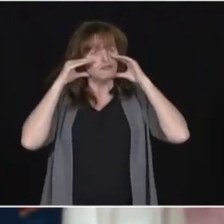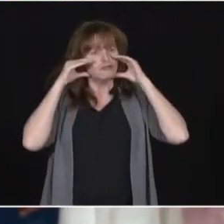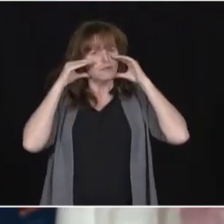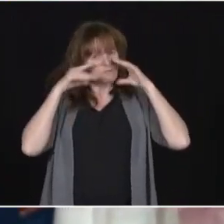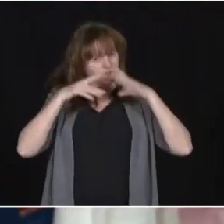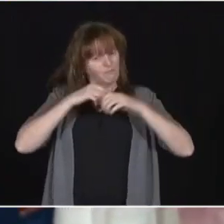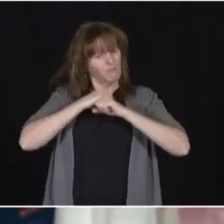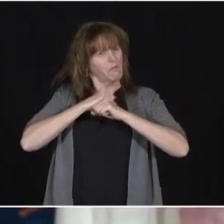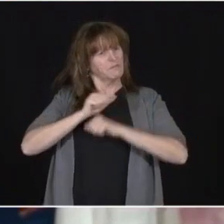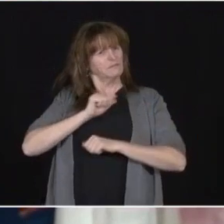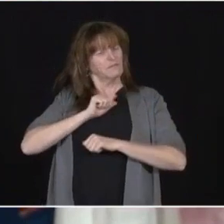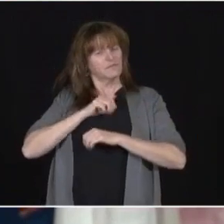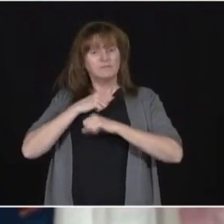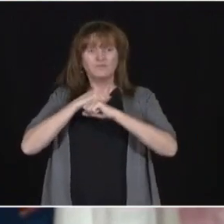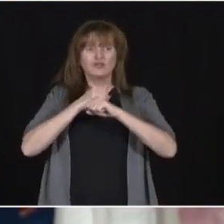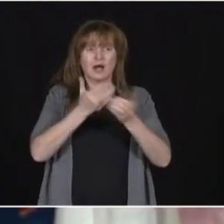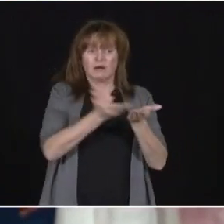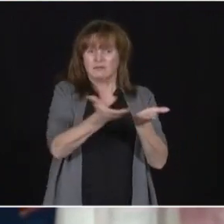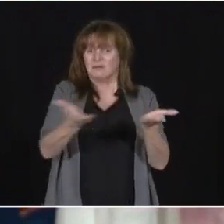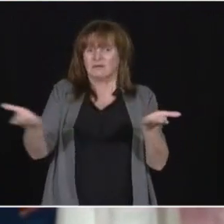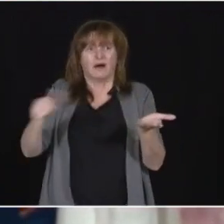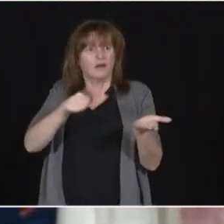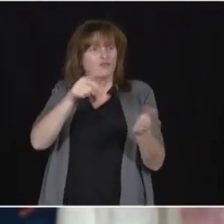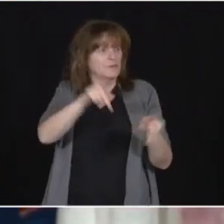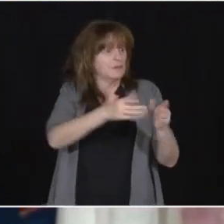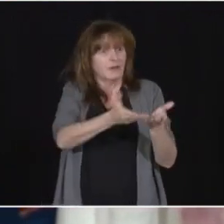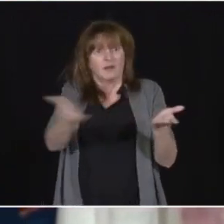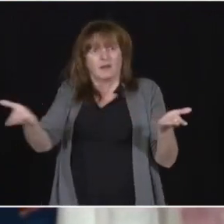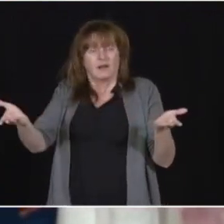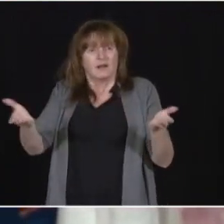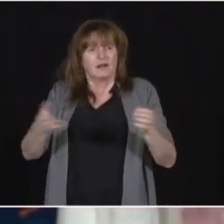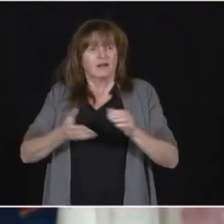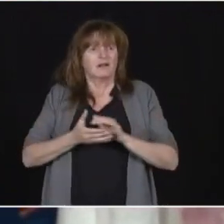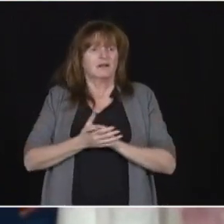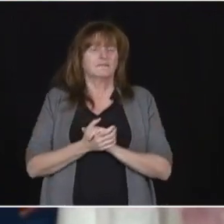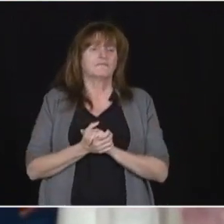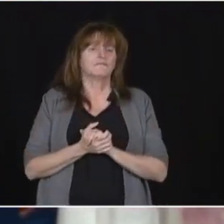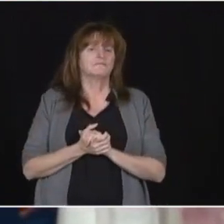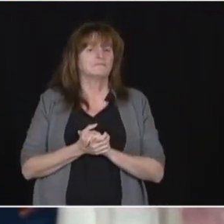When can we see our friends? When can social gatherings begin again? The chief medical officer